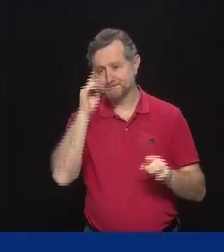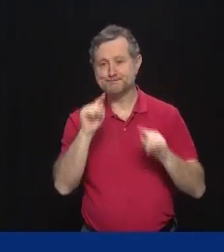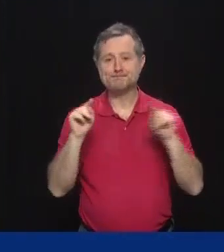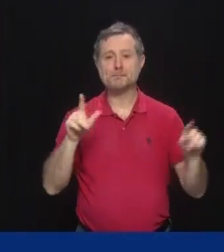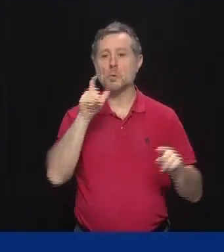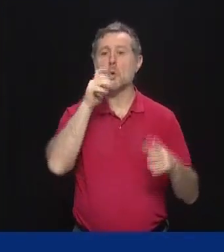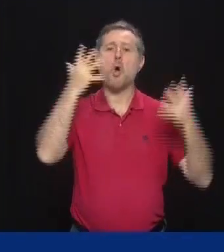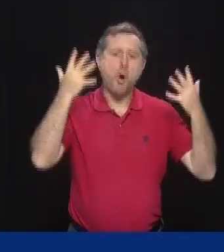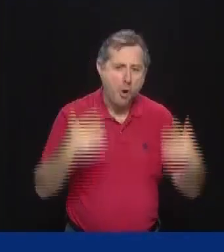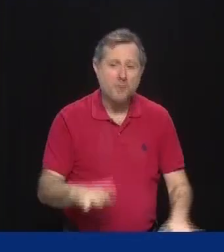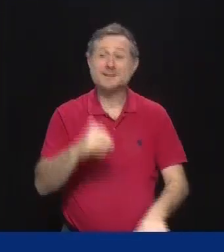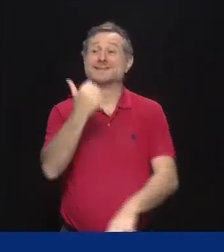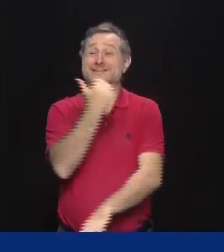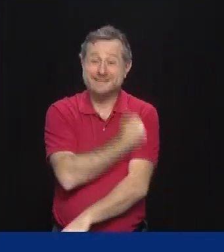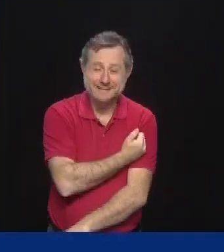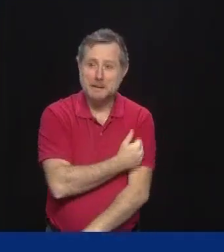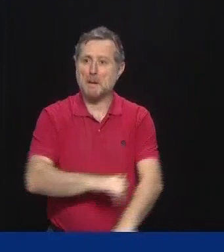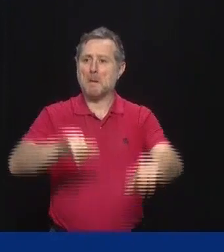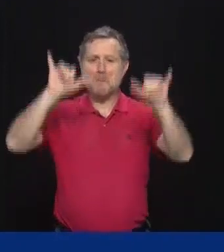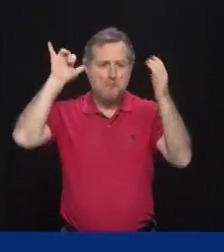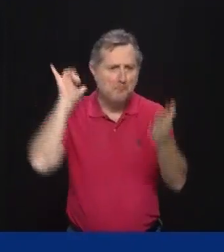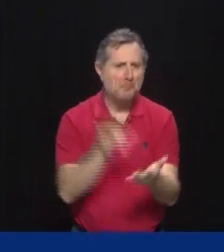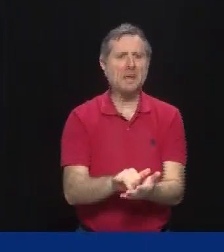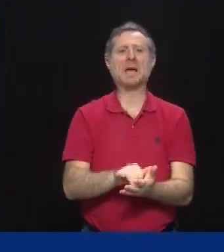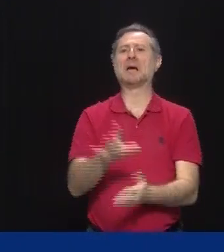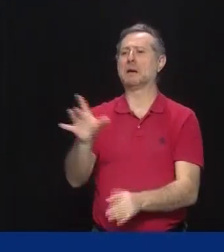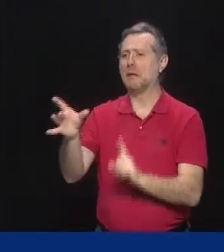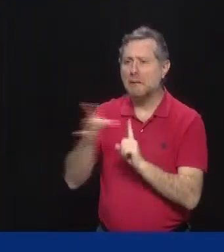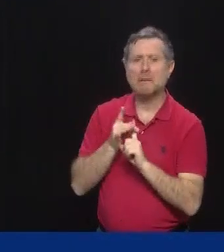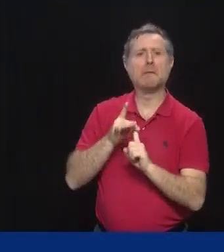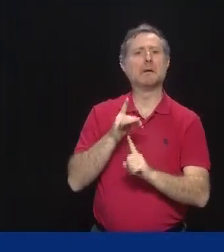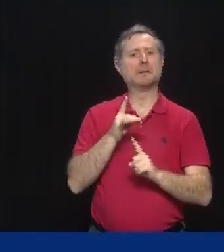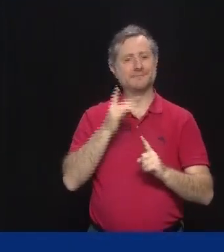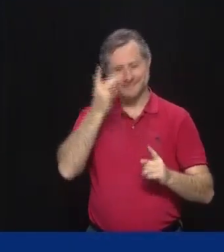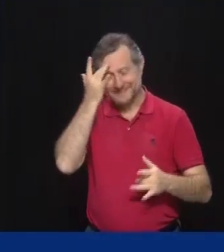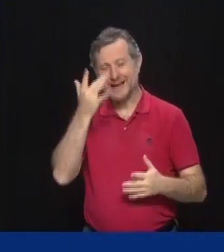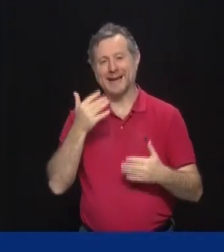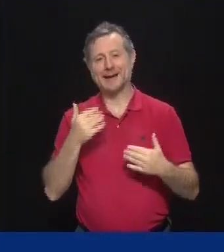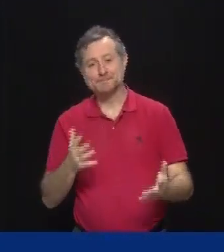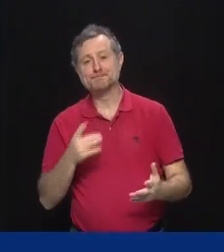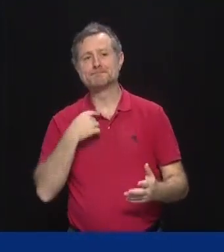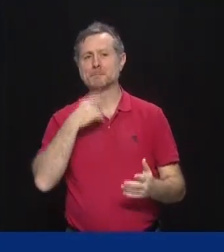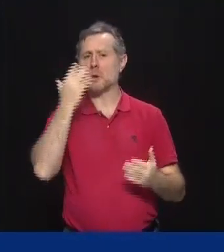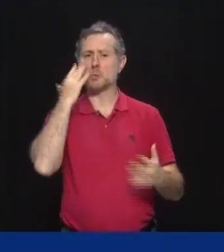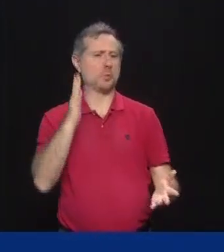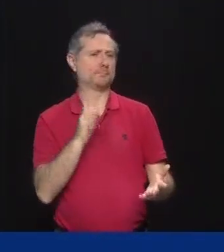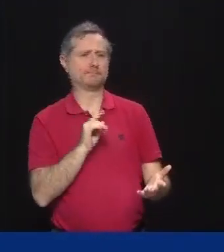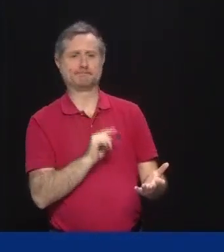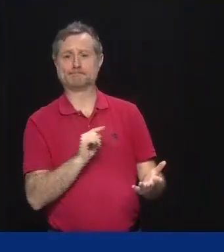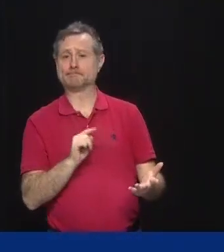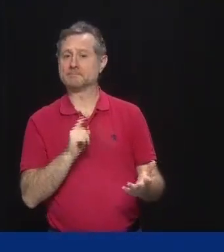THAT'S GOOD NEWS AS WELL. WE WATCH THE BREAKTHROUGHS. EVERYONE KNOWS SOMEBODY WHO GOT VACCINATED AND CAME DOWN WITH